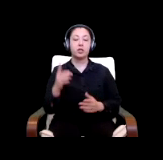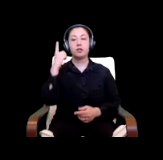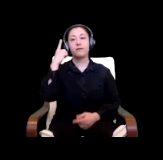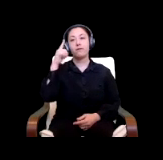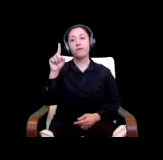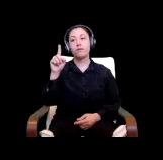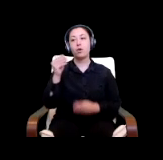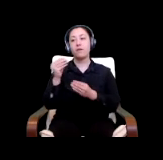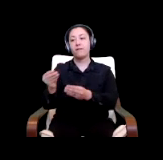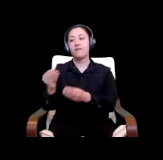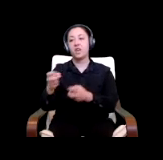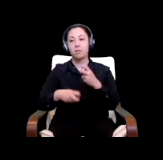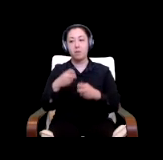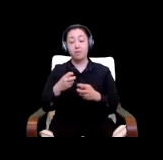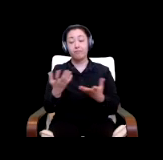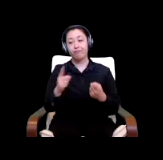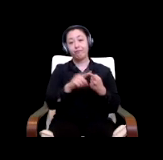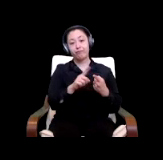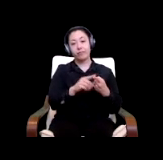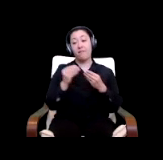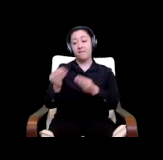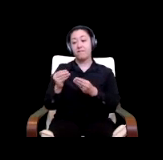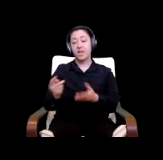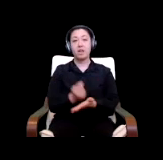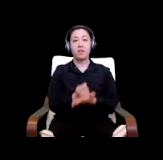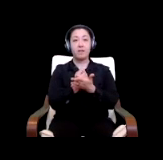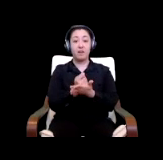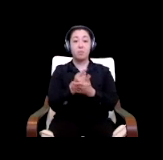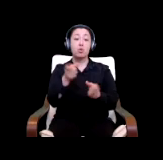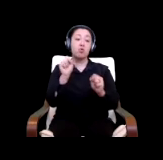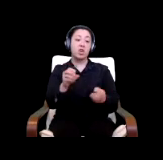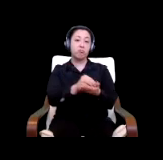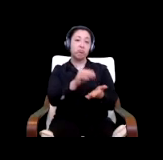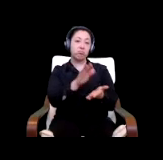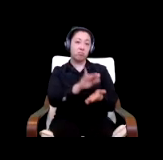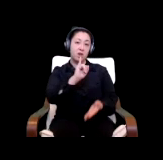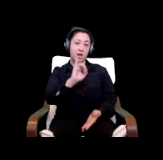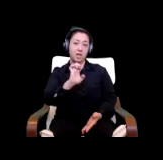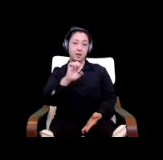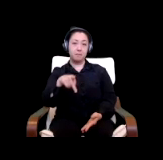feeding therapy, that is having the could be written into the IEP as specific goals,